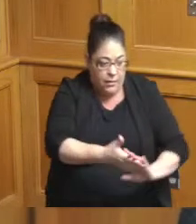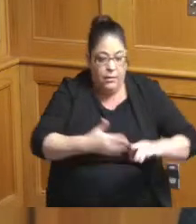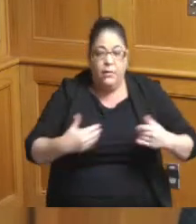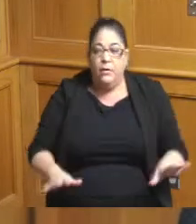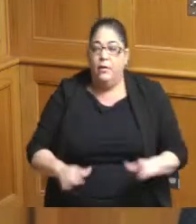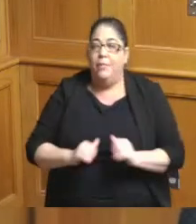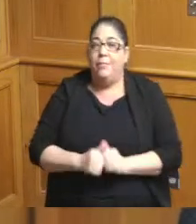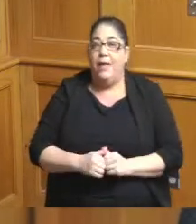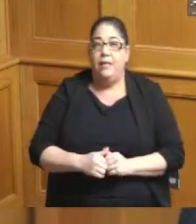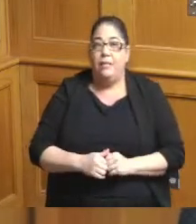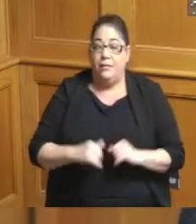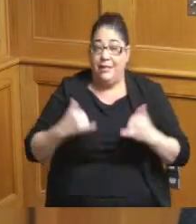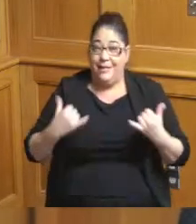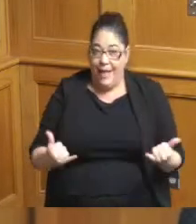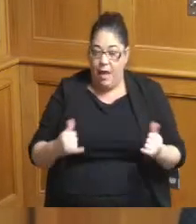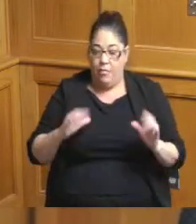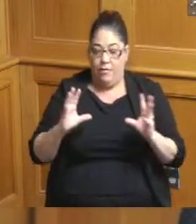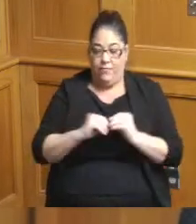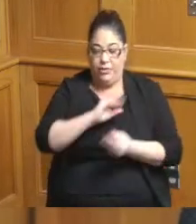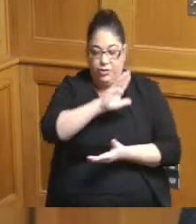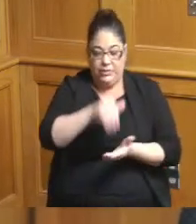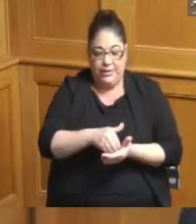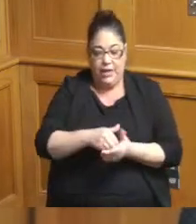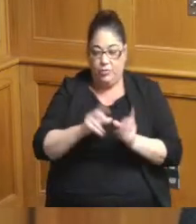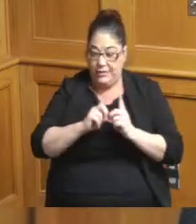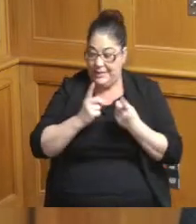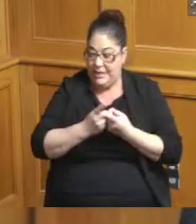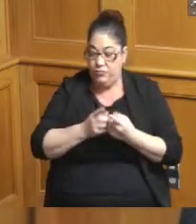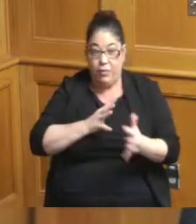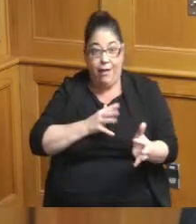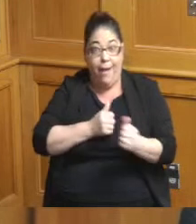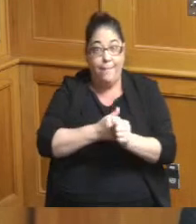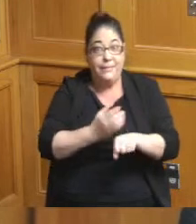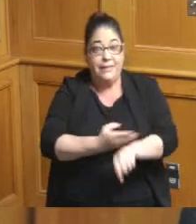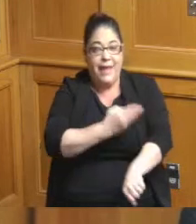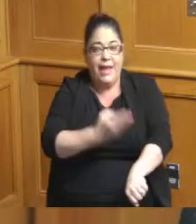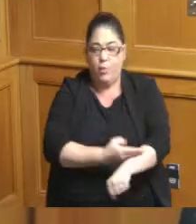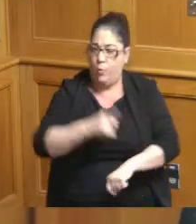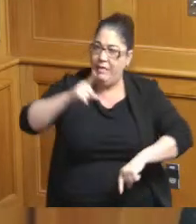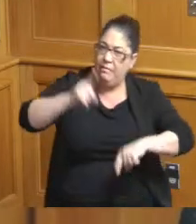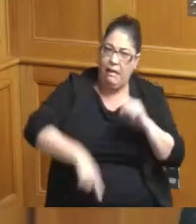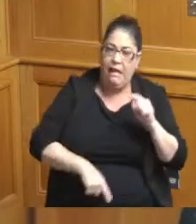is no convention District update there is no plan for expansion and Convention Center there is no